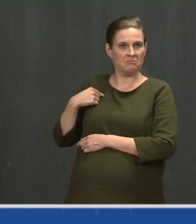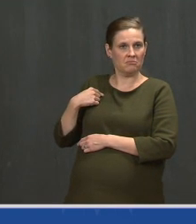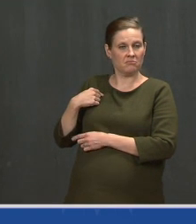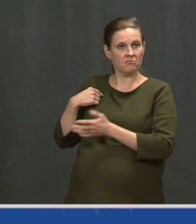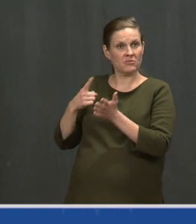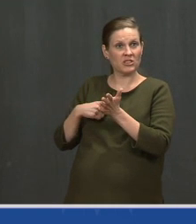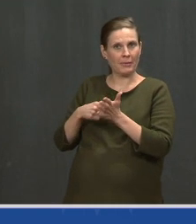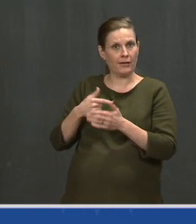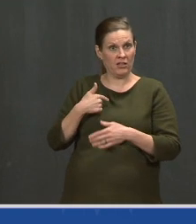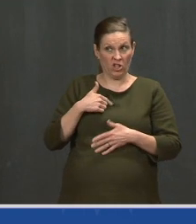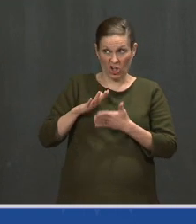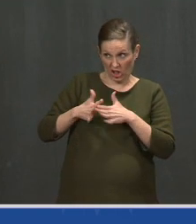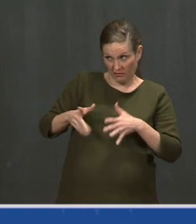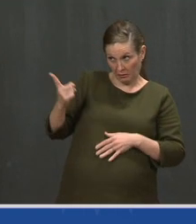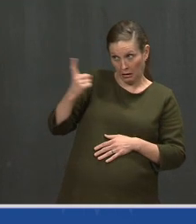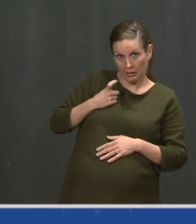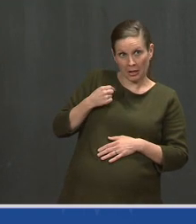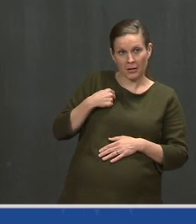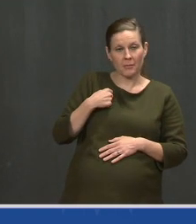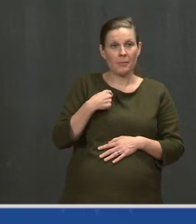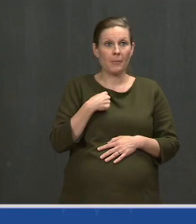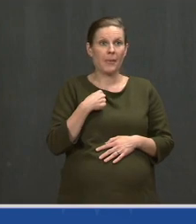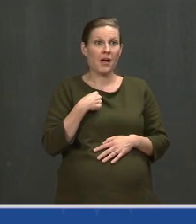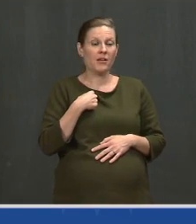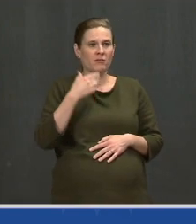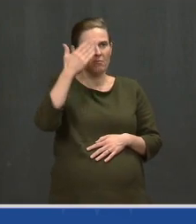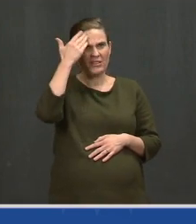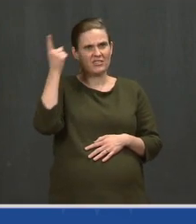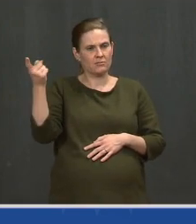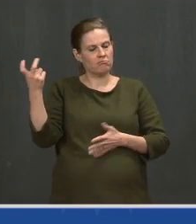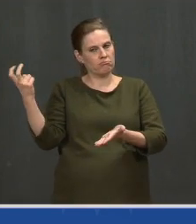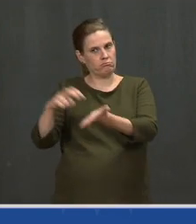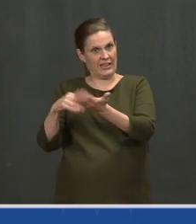made breakfast for my kids. I've got to introduce the President.'"